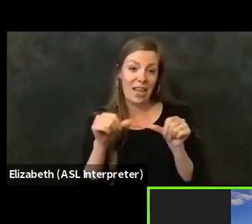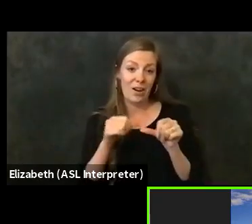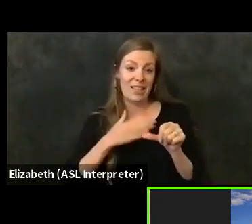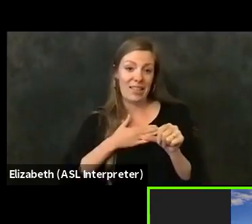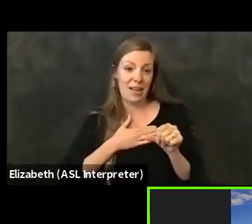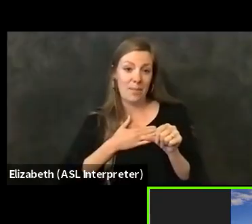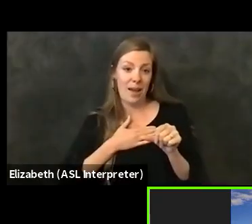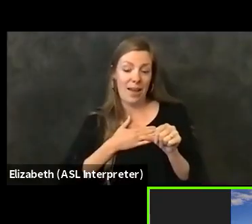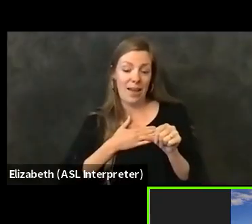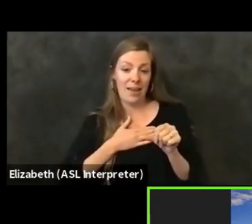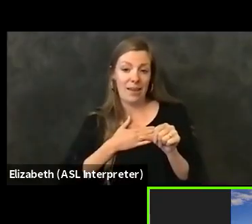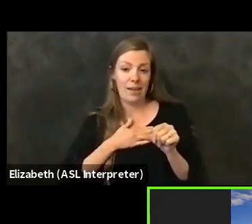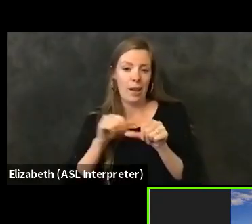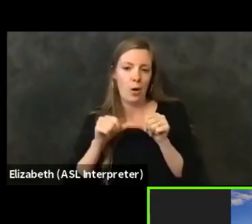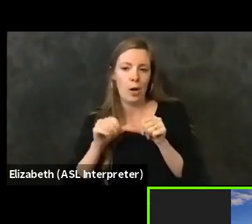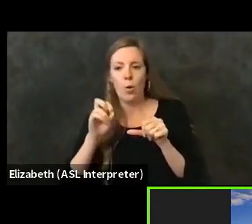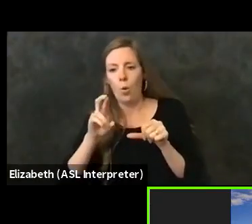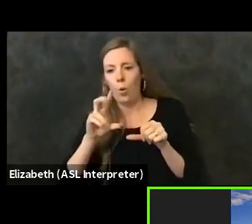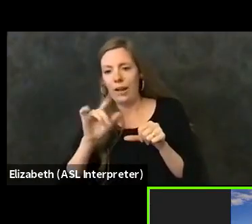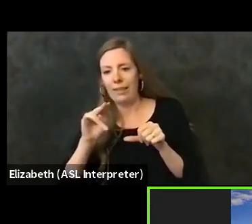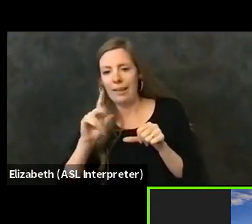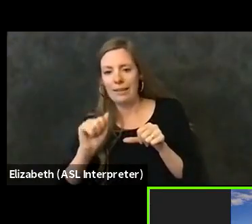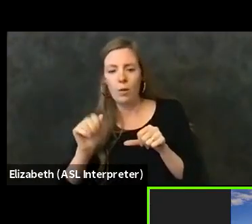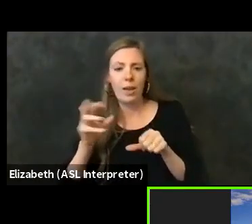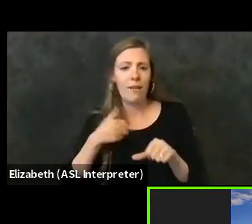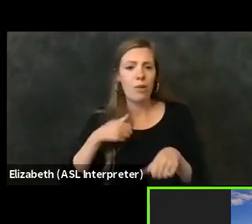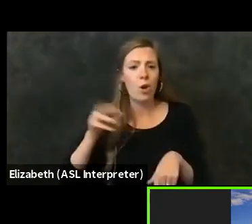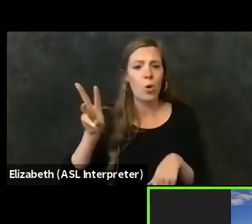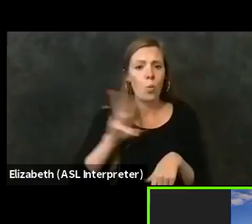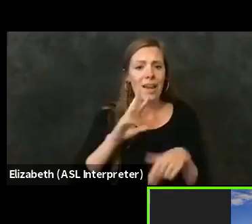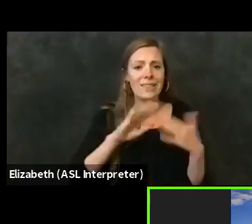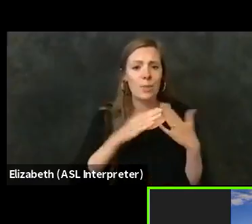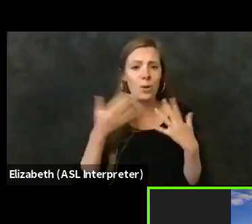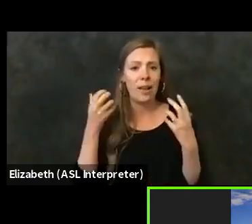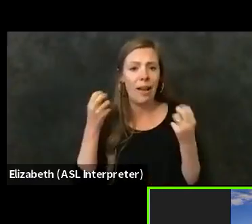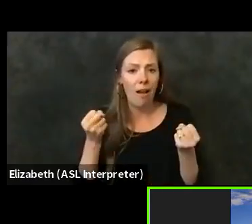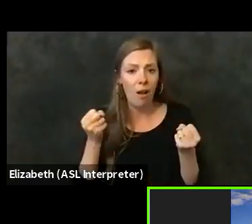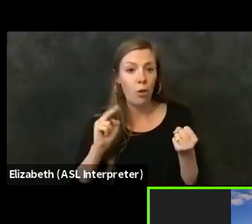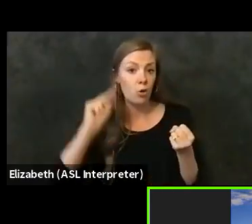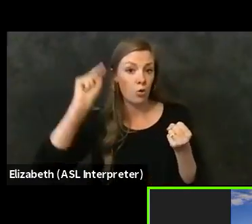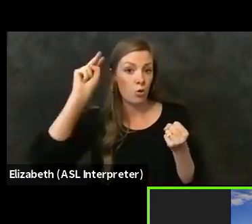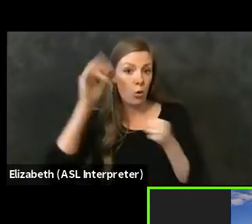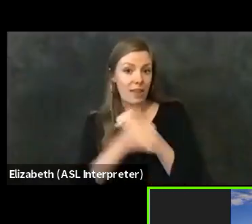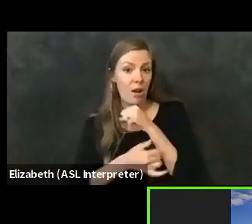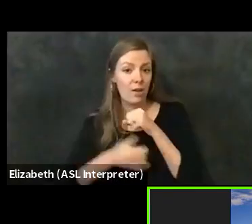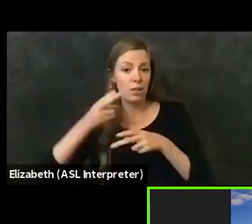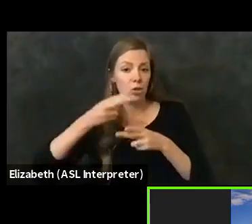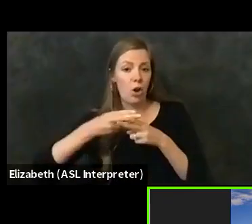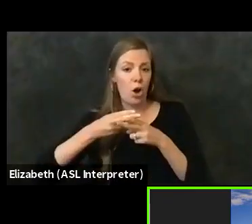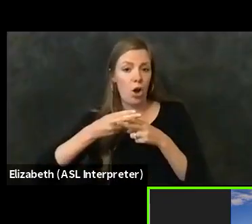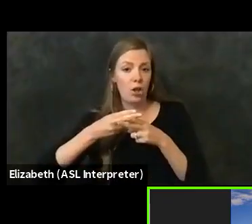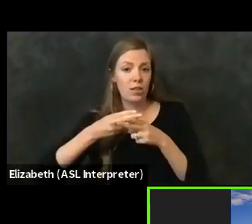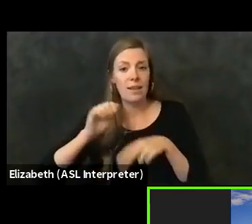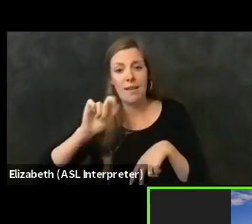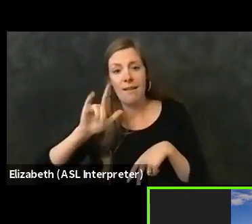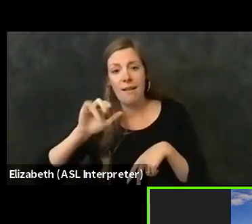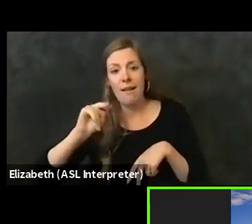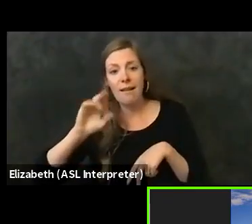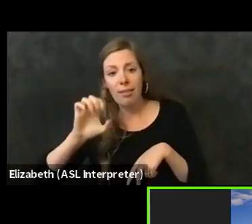West West Community Health, if you look at a North County Alliance Medical Center and Alexander Valley Health Clinic,